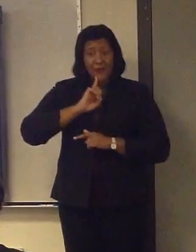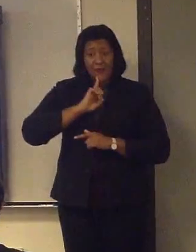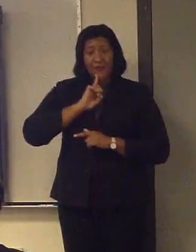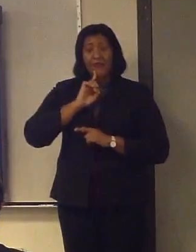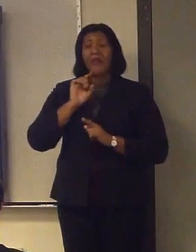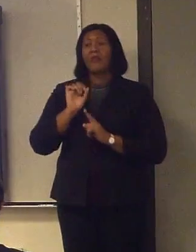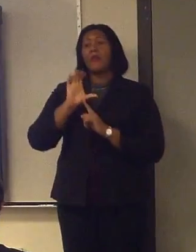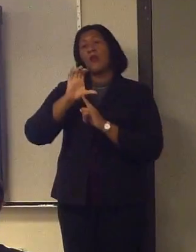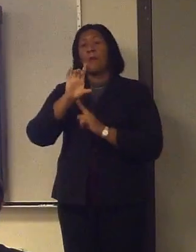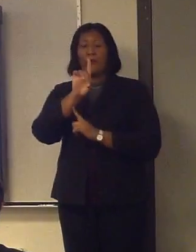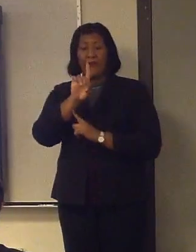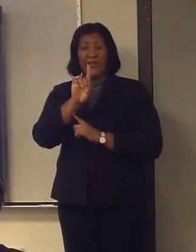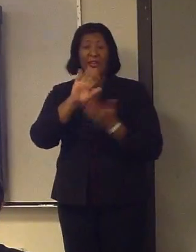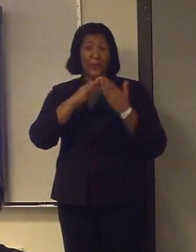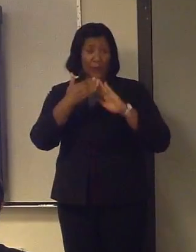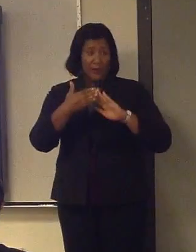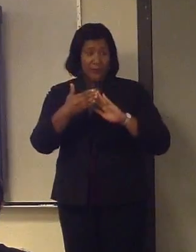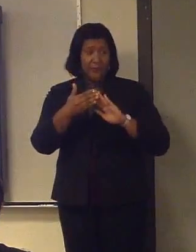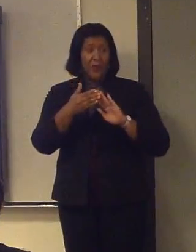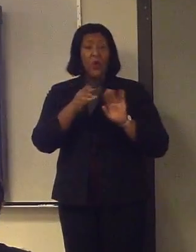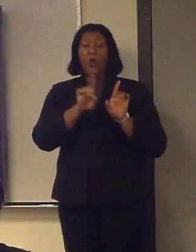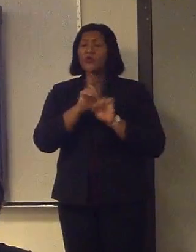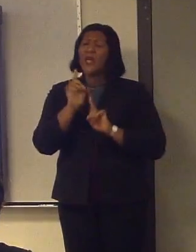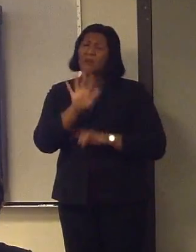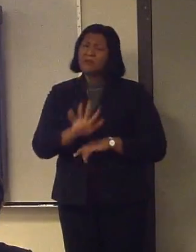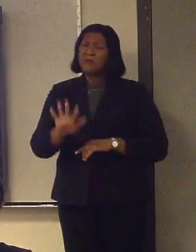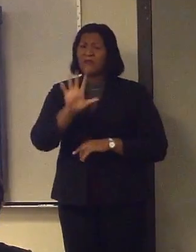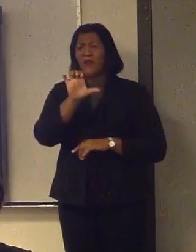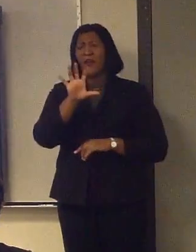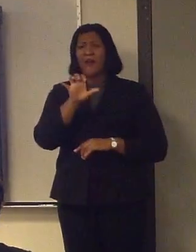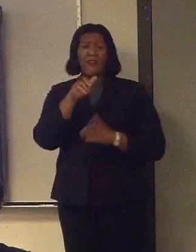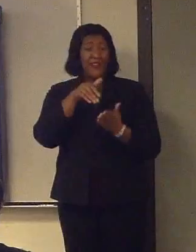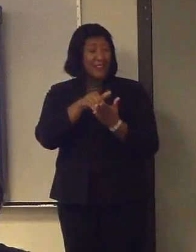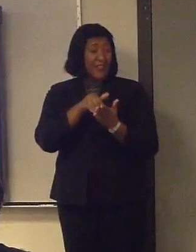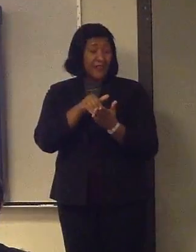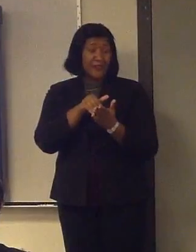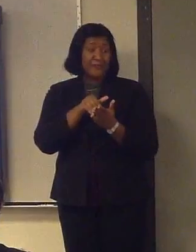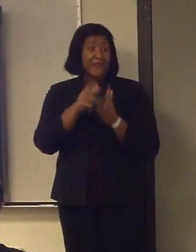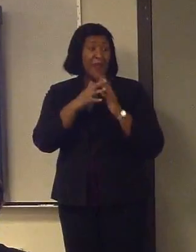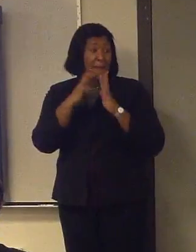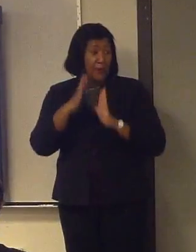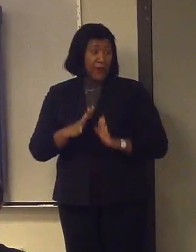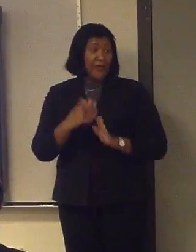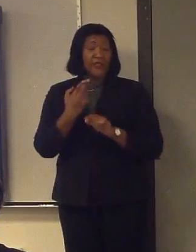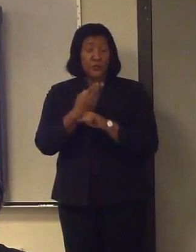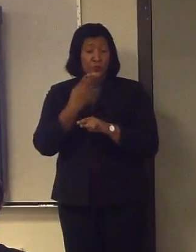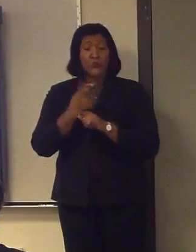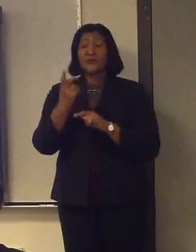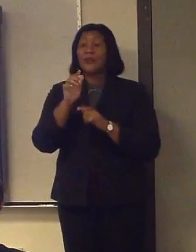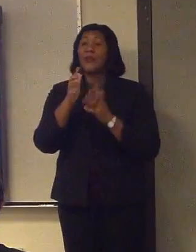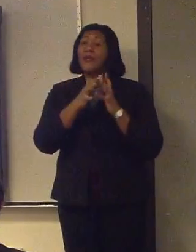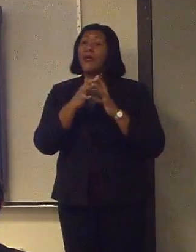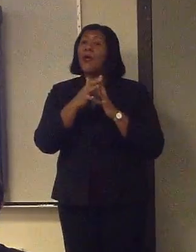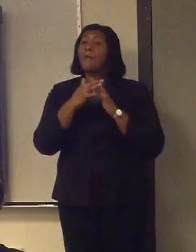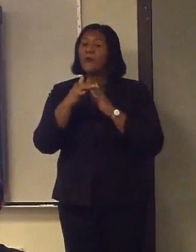capital "D", community. There are an estimated 500,000 Americans who use American Sign Language as